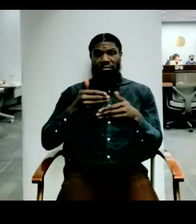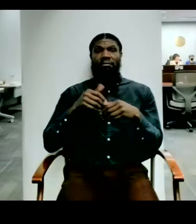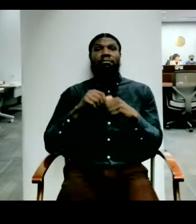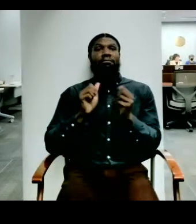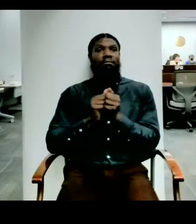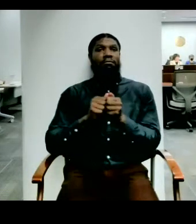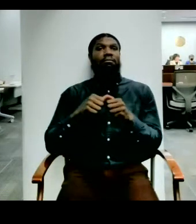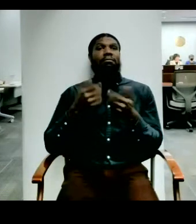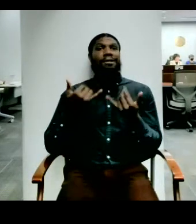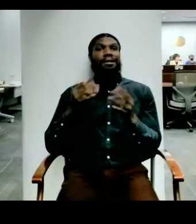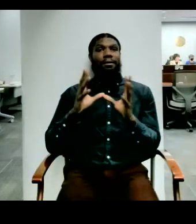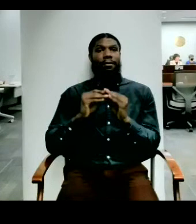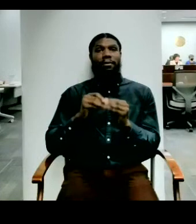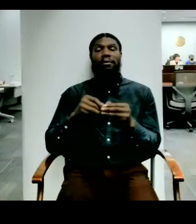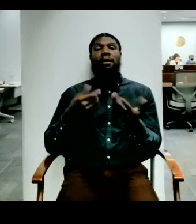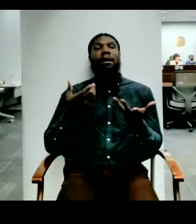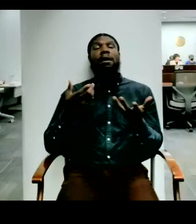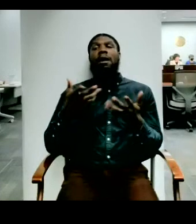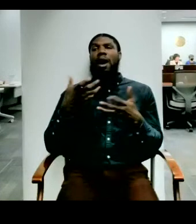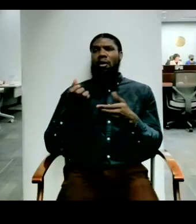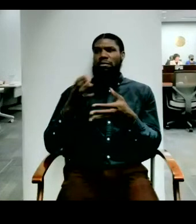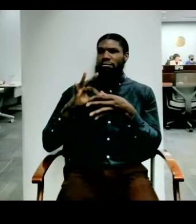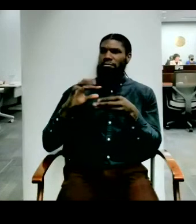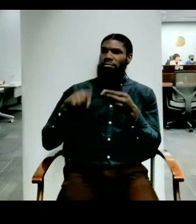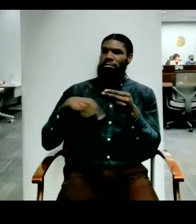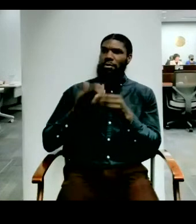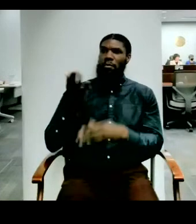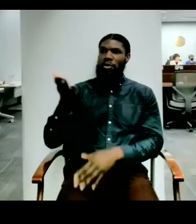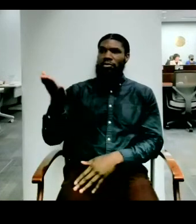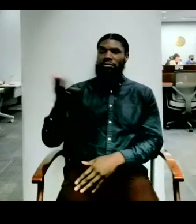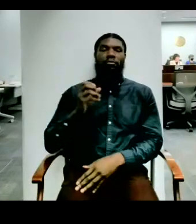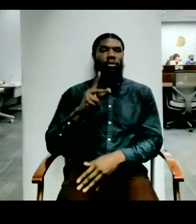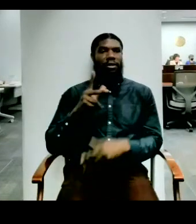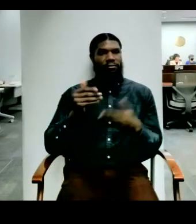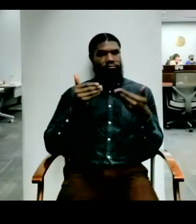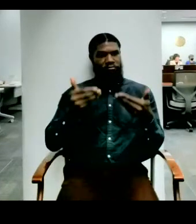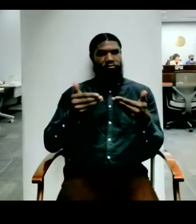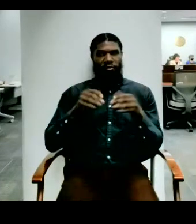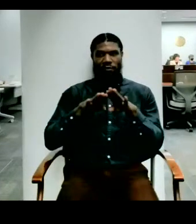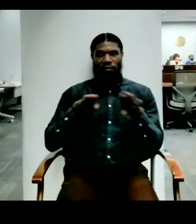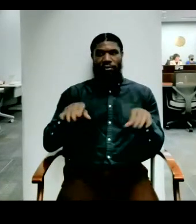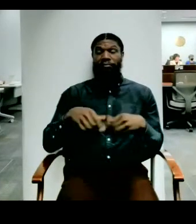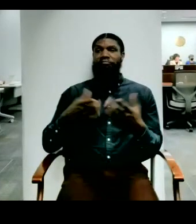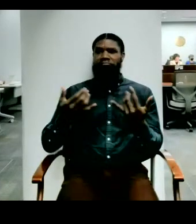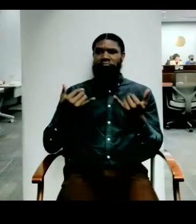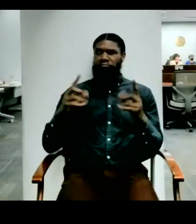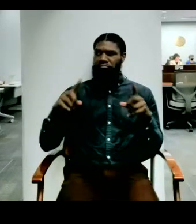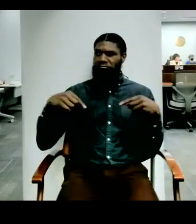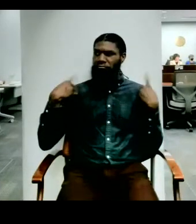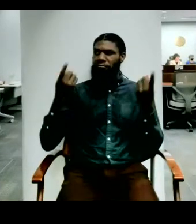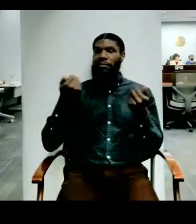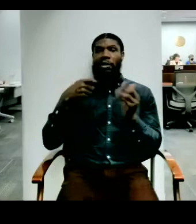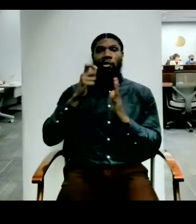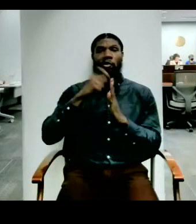Thank you Madam Chair, to date I'm unaware of any written comments we have received through